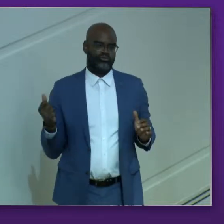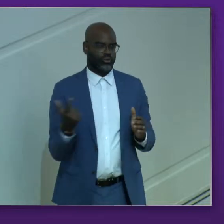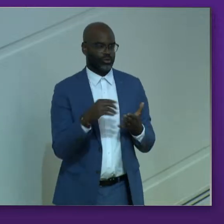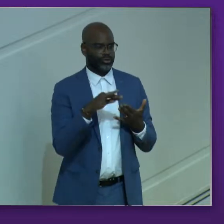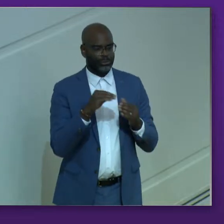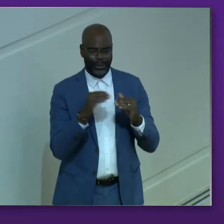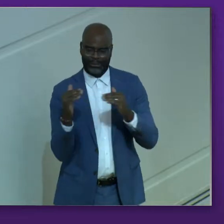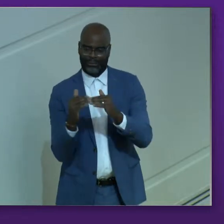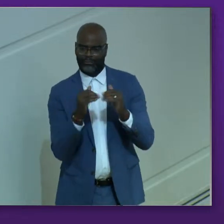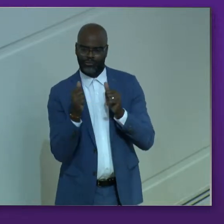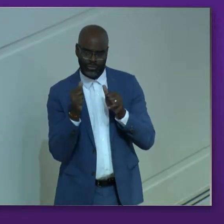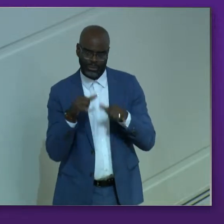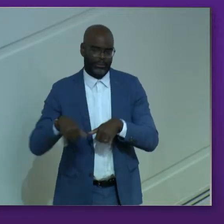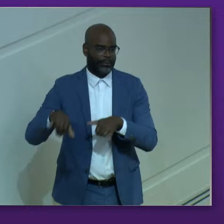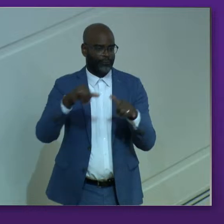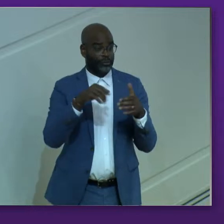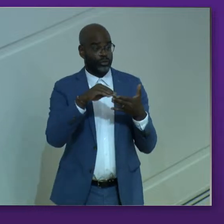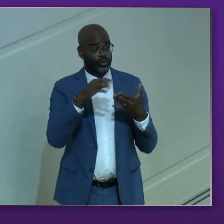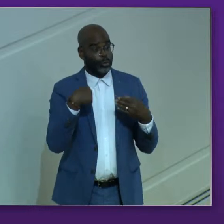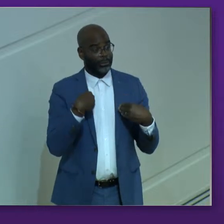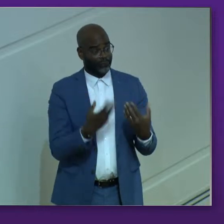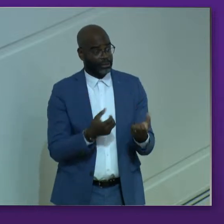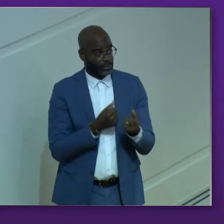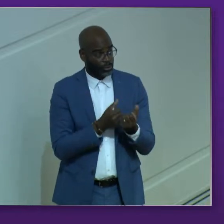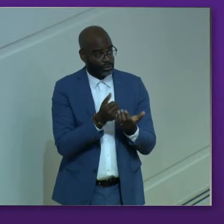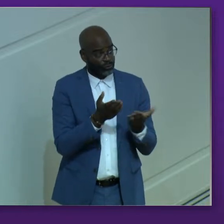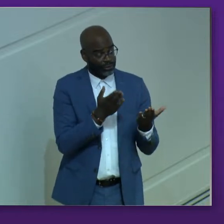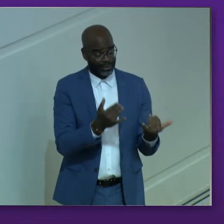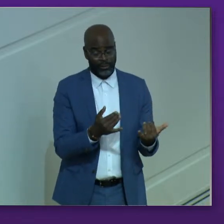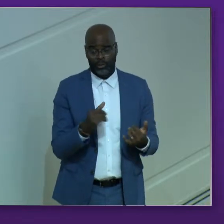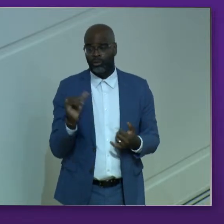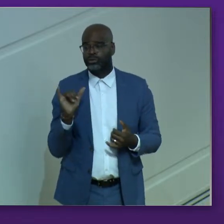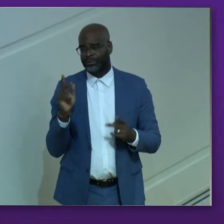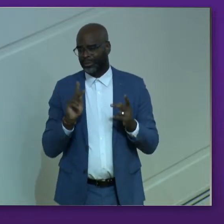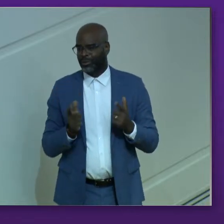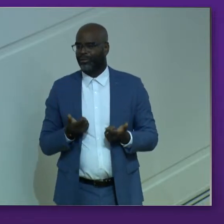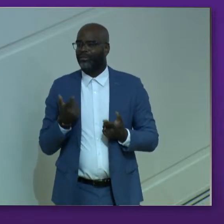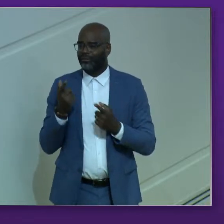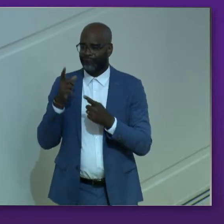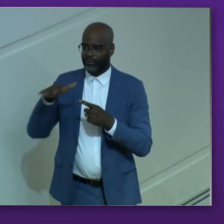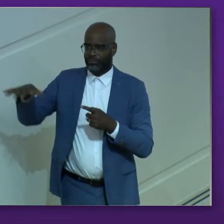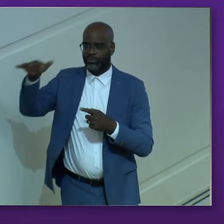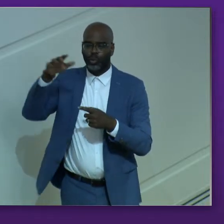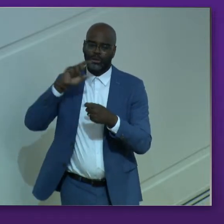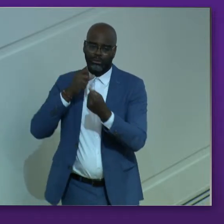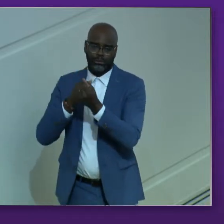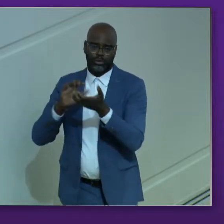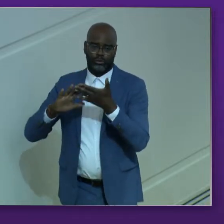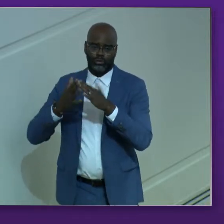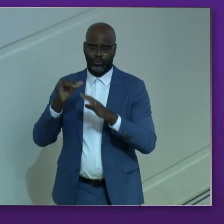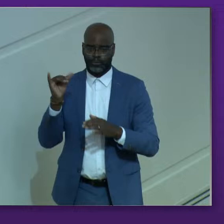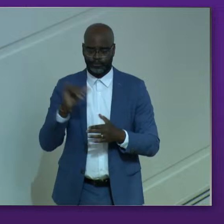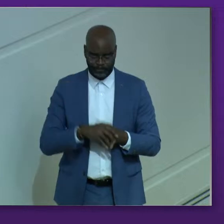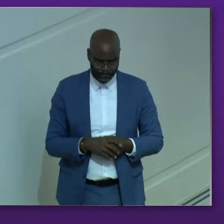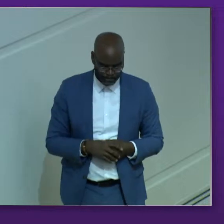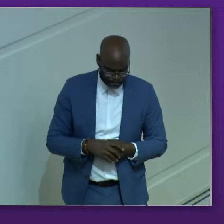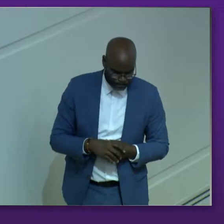AGAIN EMBRACING I KNOW WE LOOK